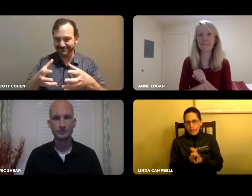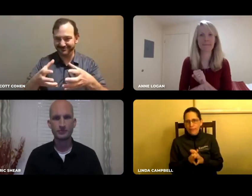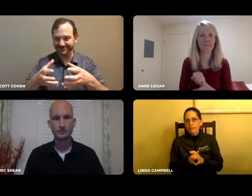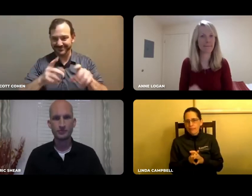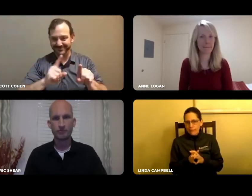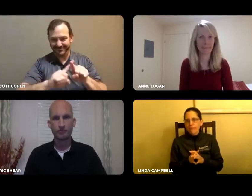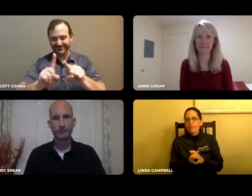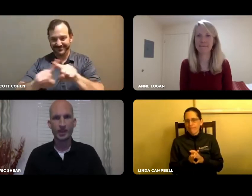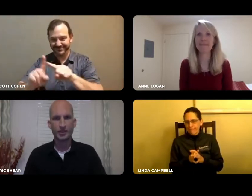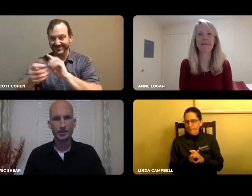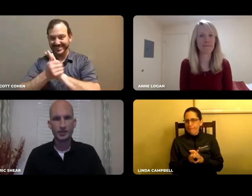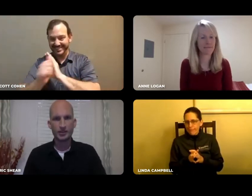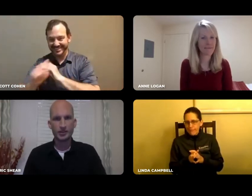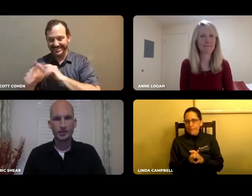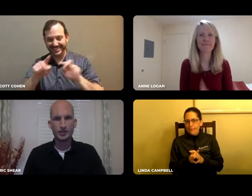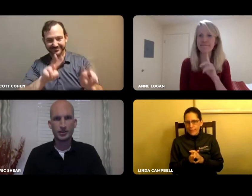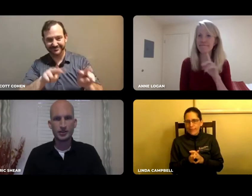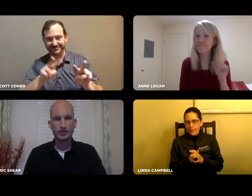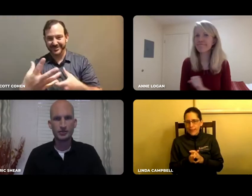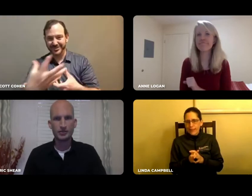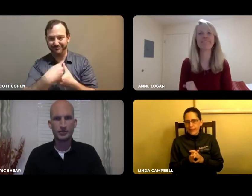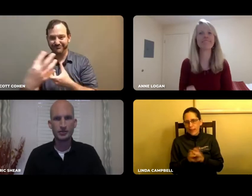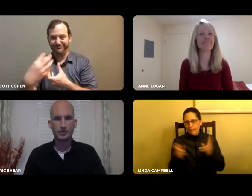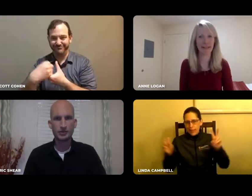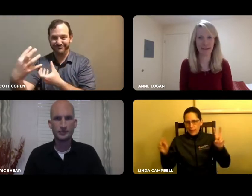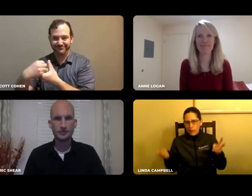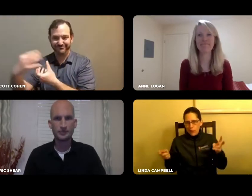With different skills and talents Right.